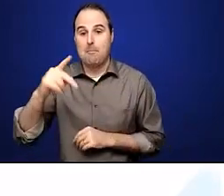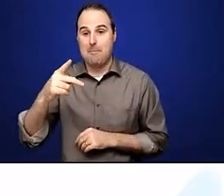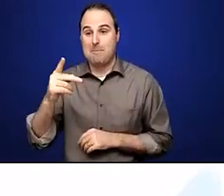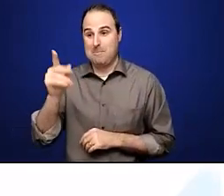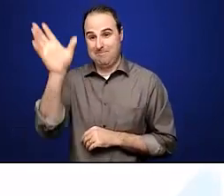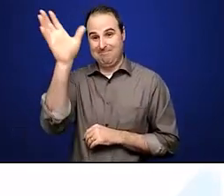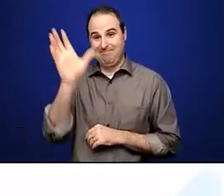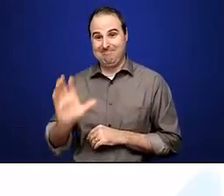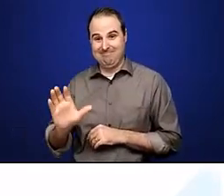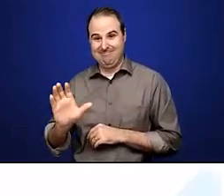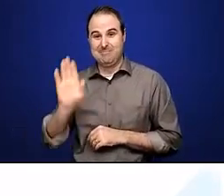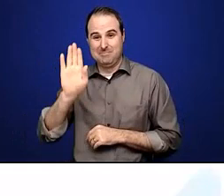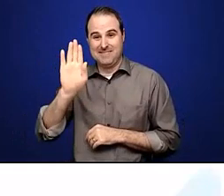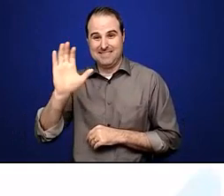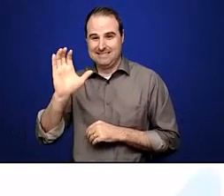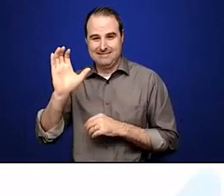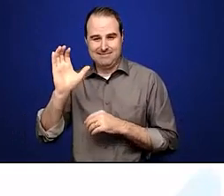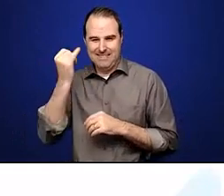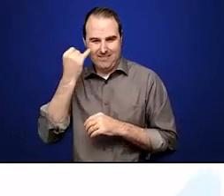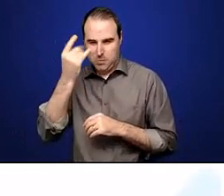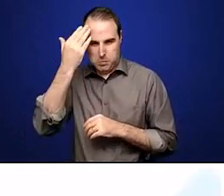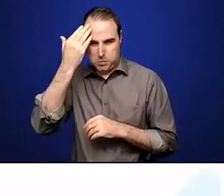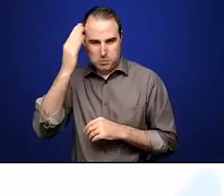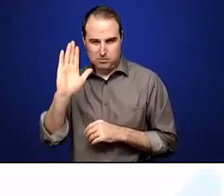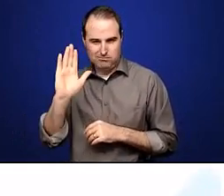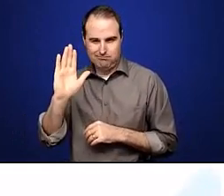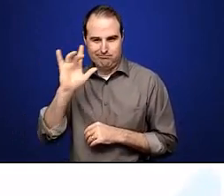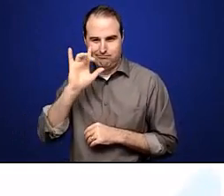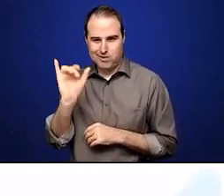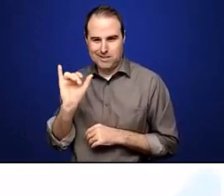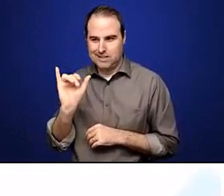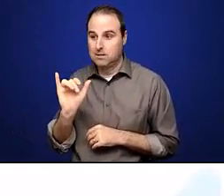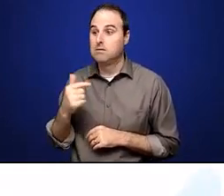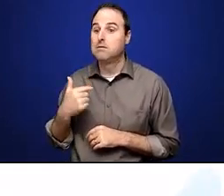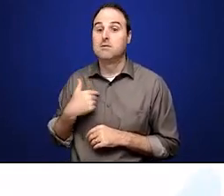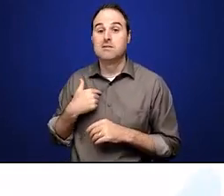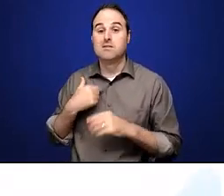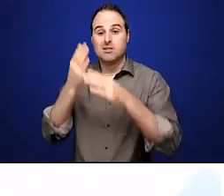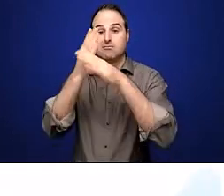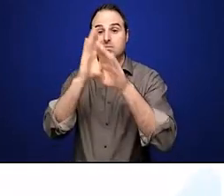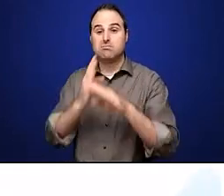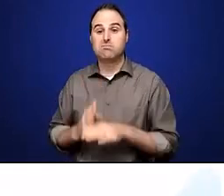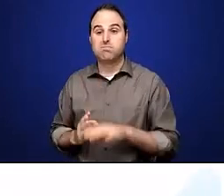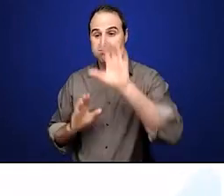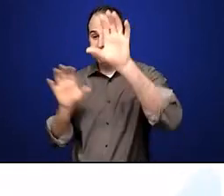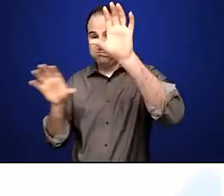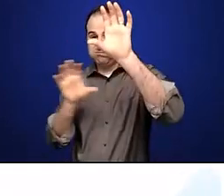for those that aren't too familiar, and broken up into the different health regions as well.